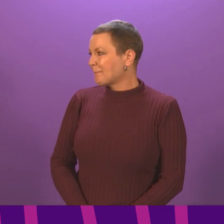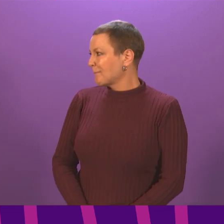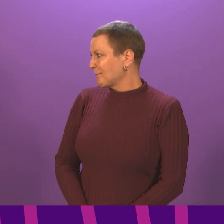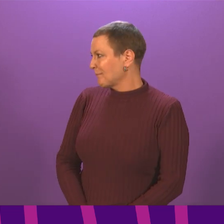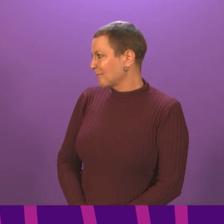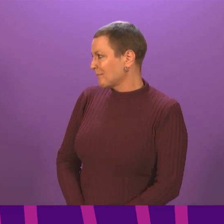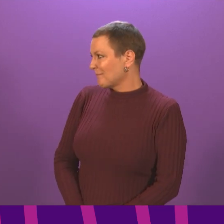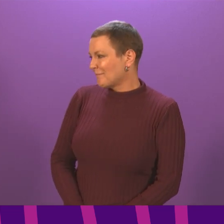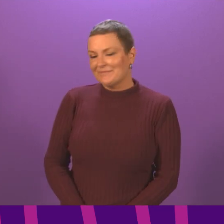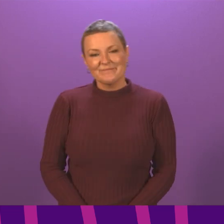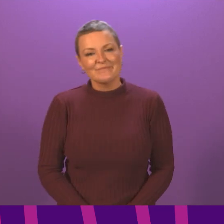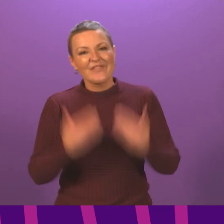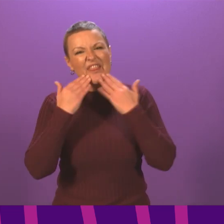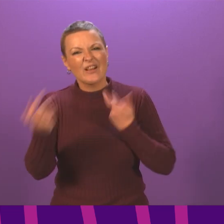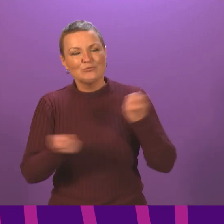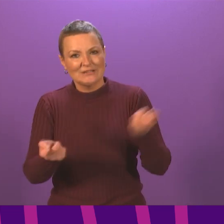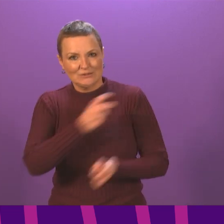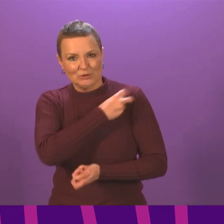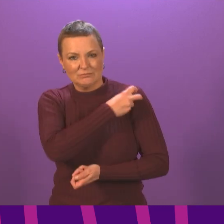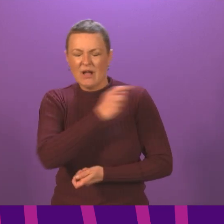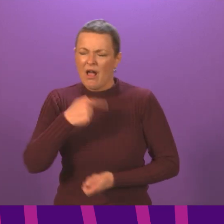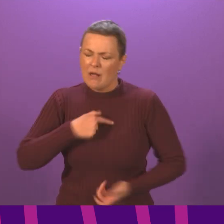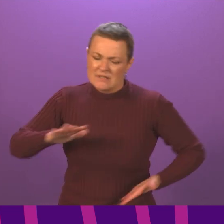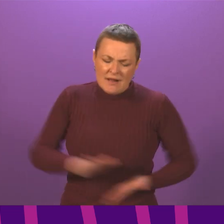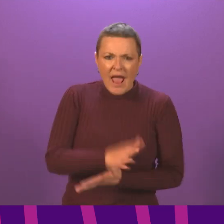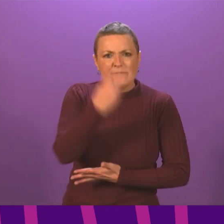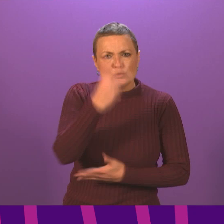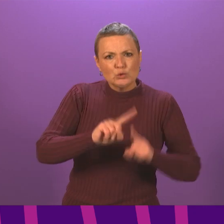Colin Smyth (South Scotland) (Lab): I welcome the plans for a system of two lateral